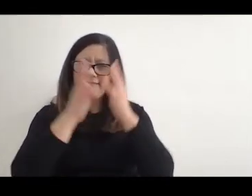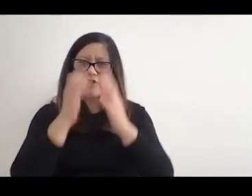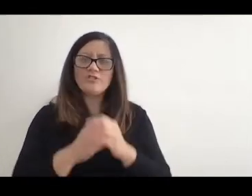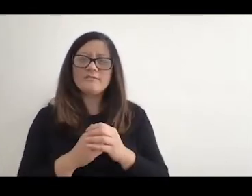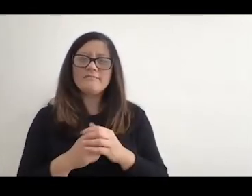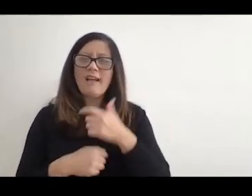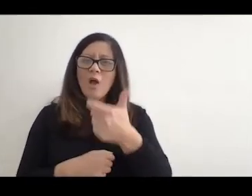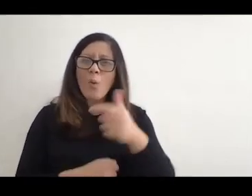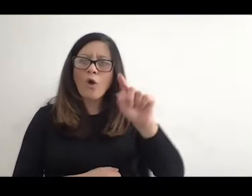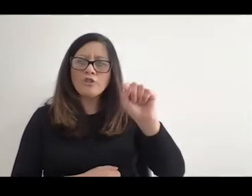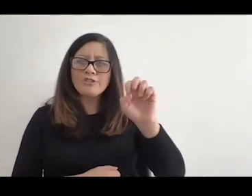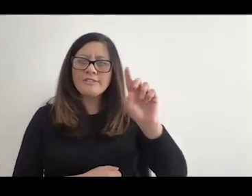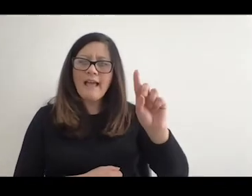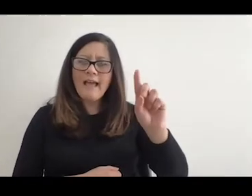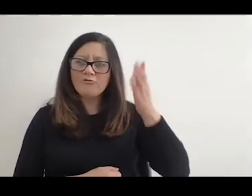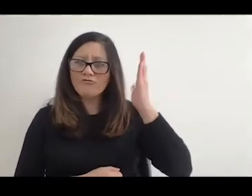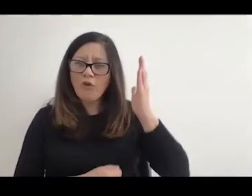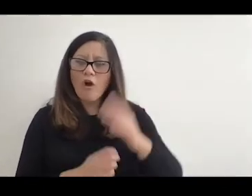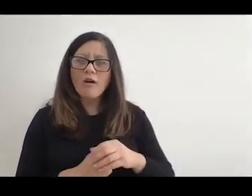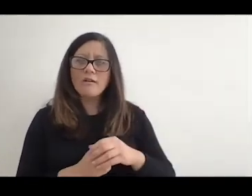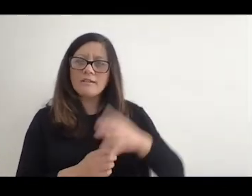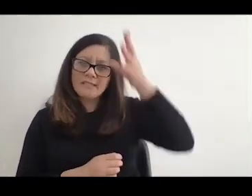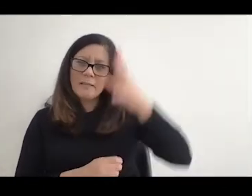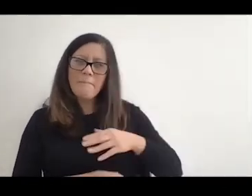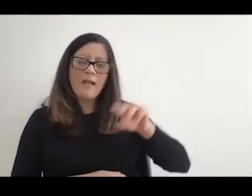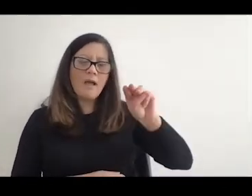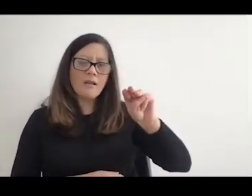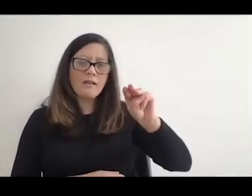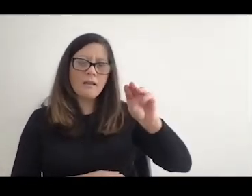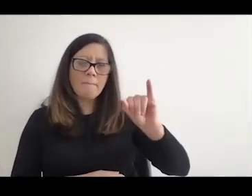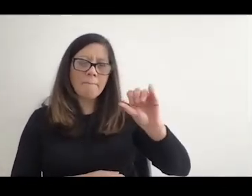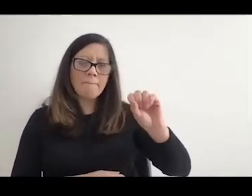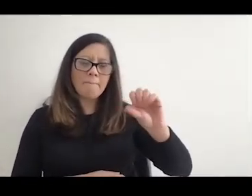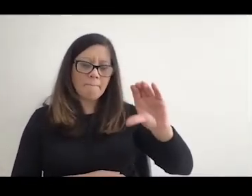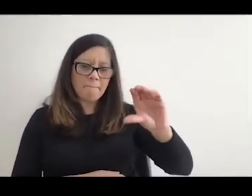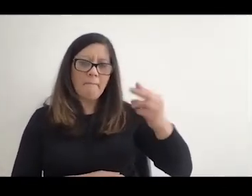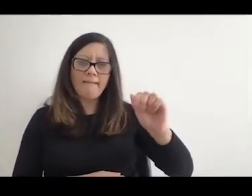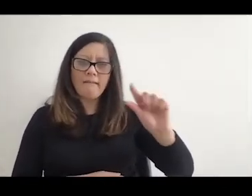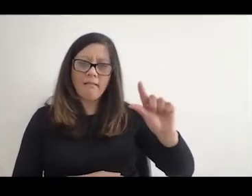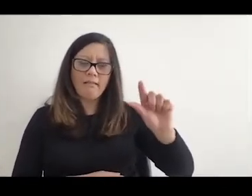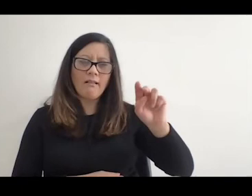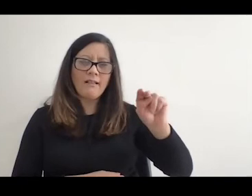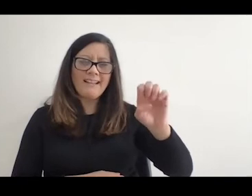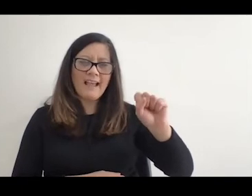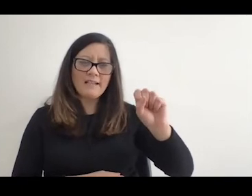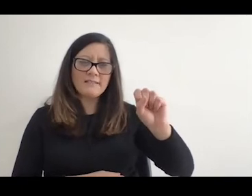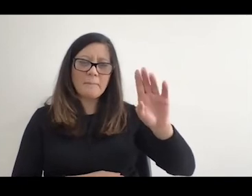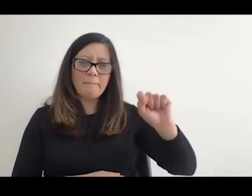Michael Nesmith he. He signed this. He was doing his Ted talk with ASL and he